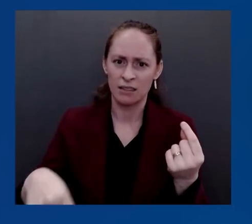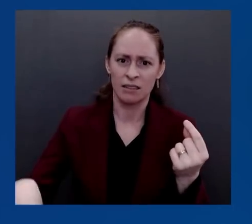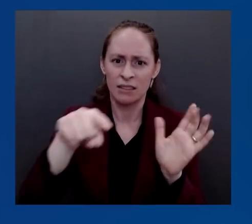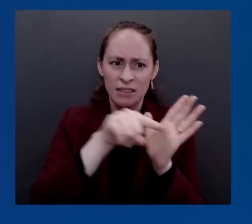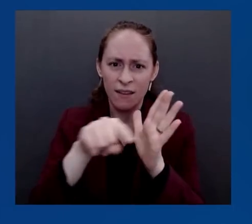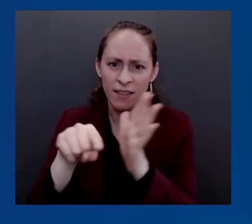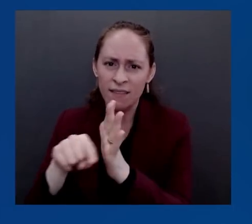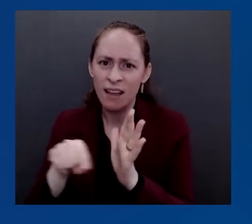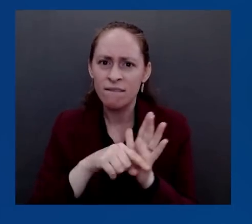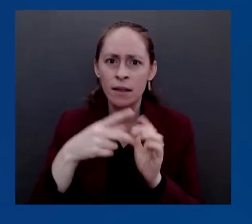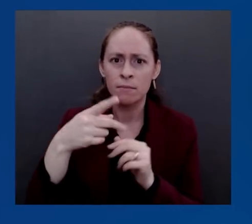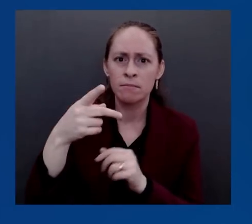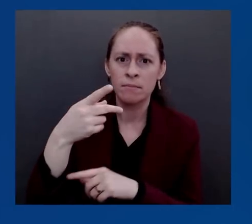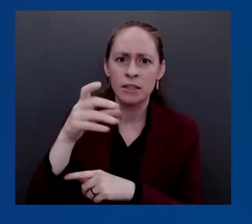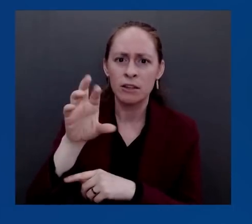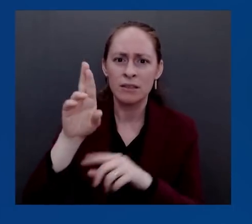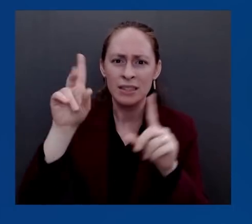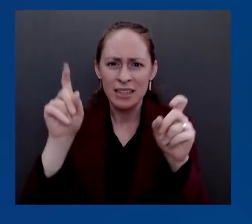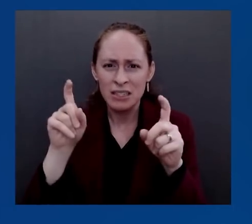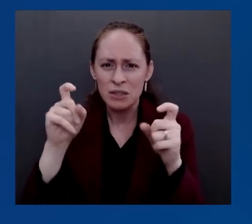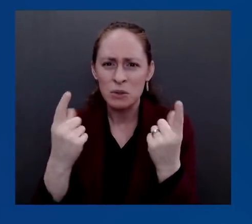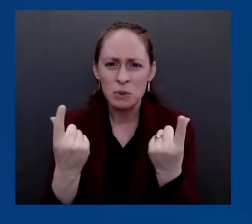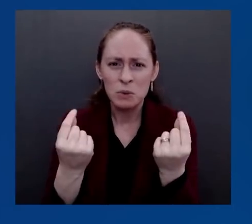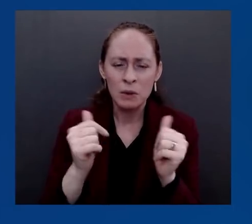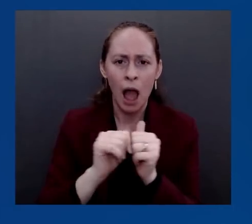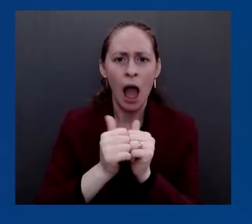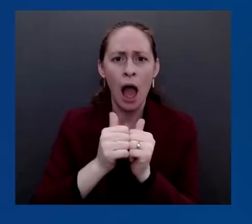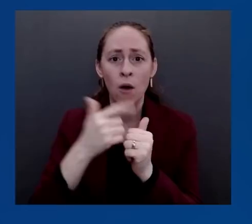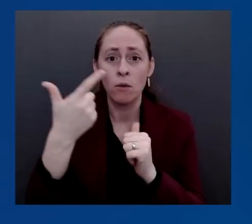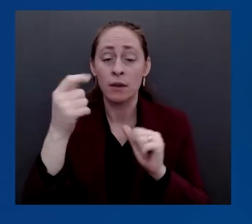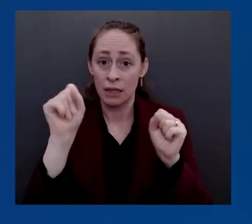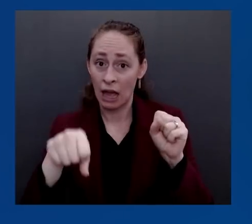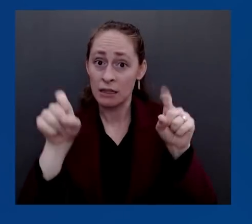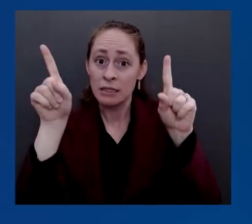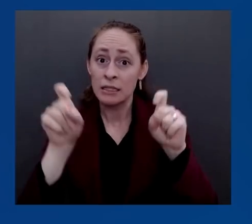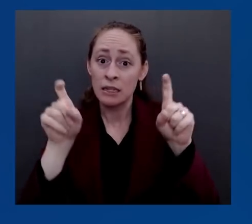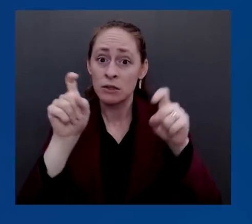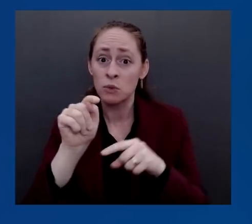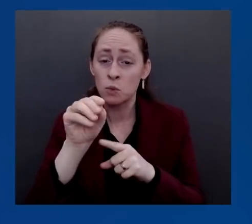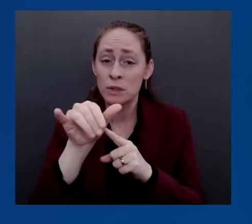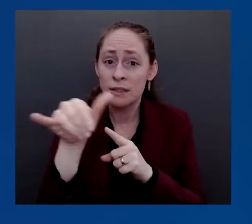Mr. Zients: Dr. Walensky, do you want to talk about daycare centers, first? Dr. Walensky: Yeah. Sure.